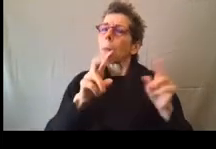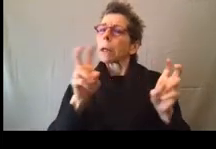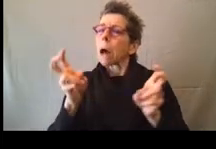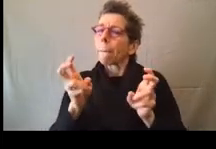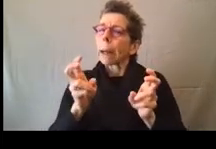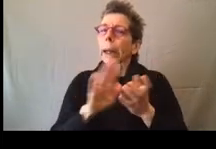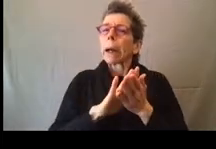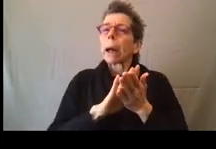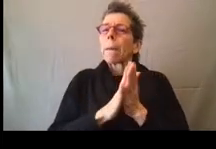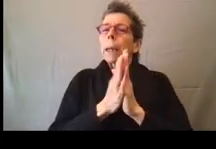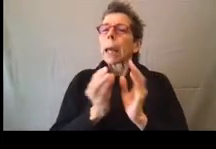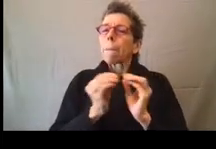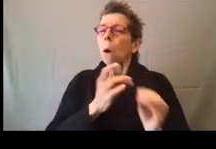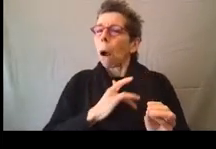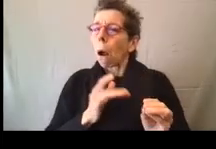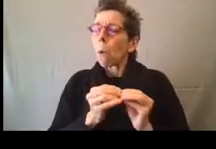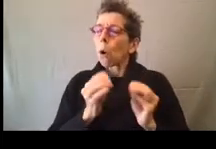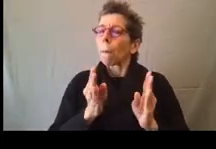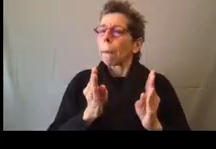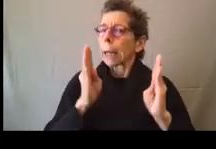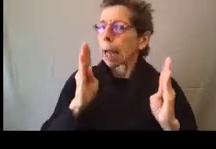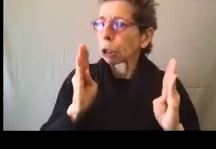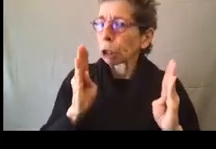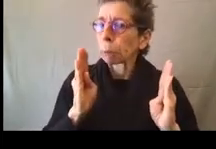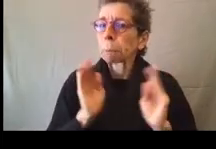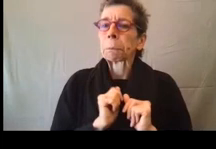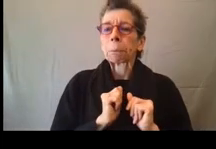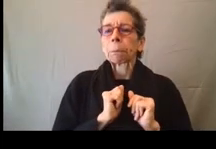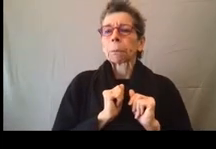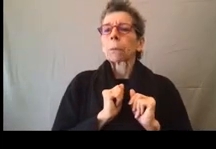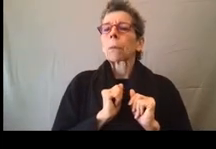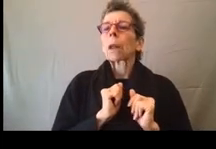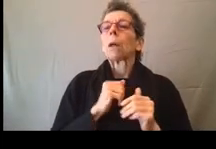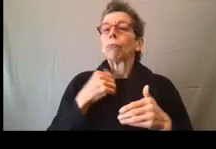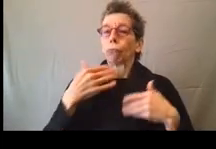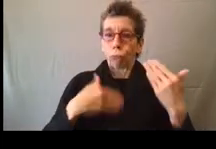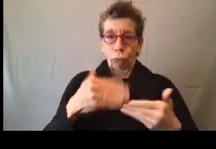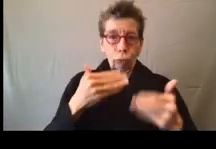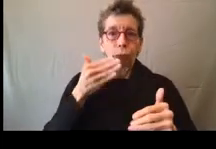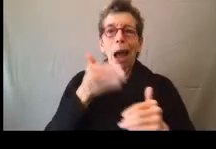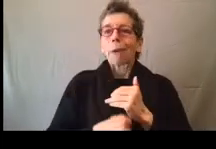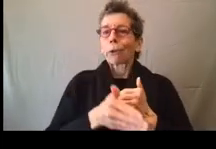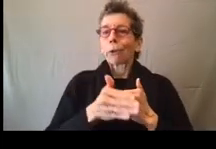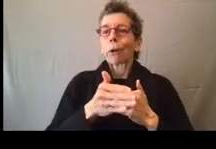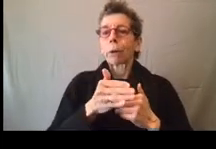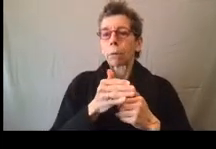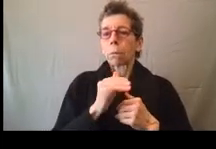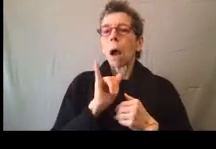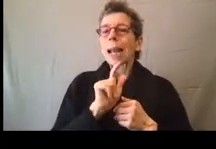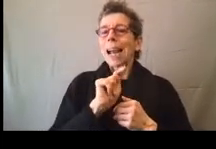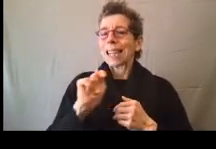to a little a little bit more. Following the completion of the Implicit Association Test,